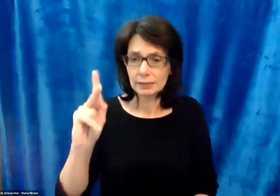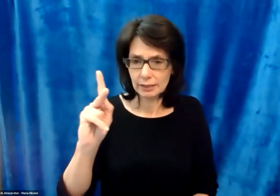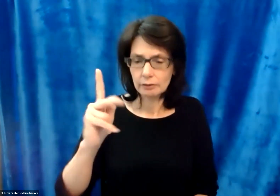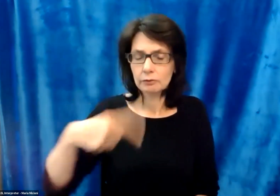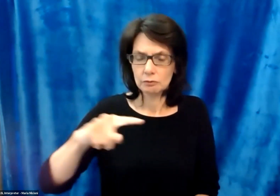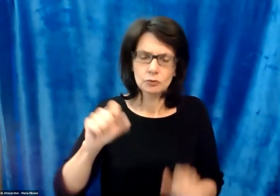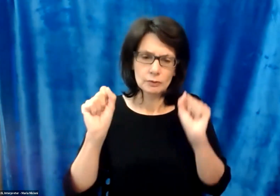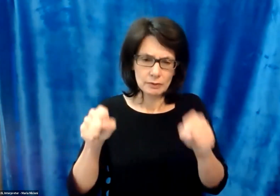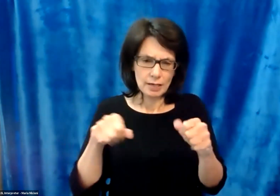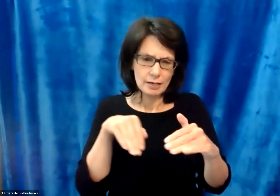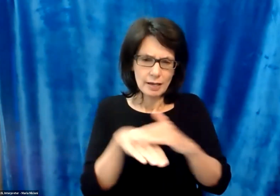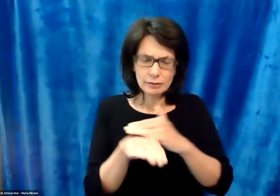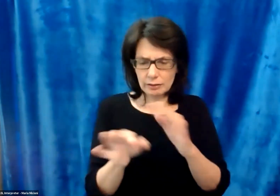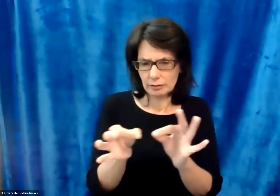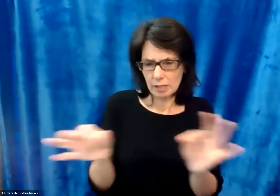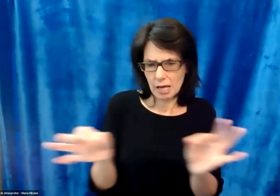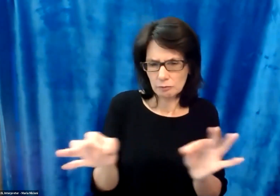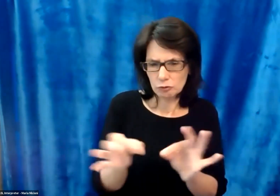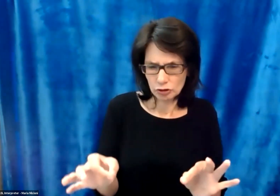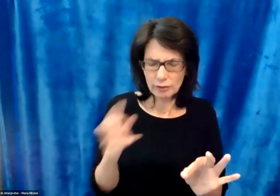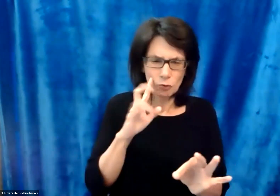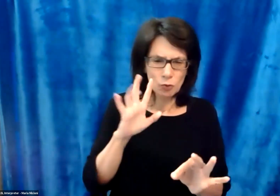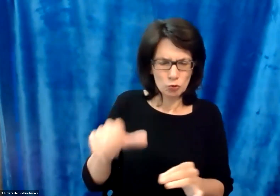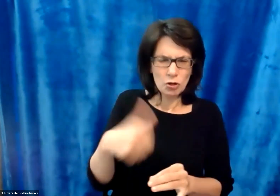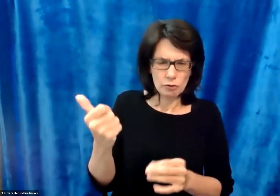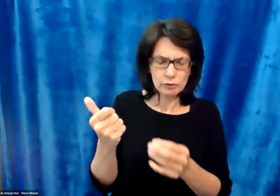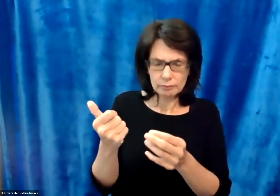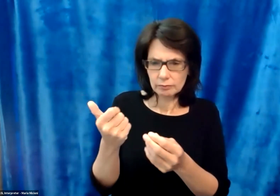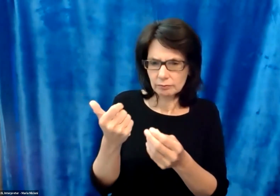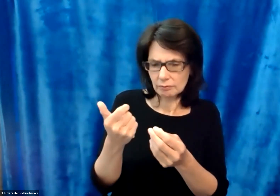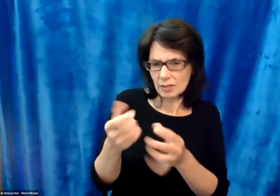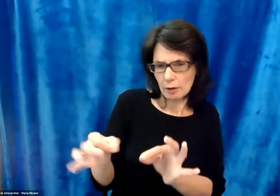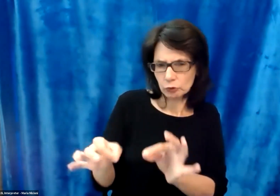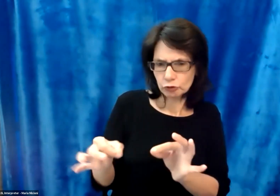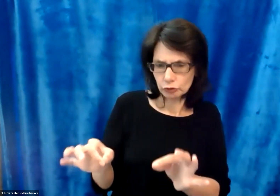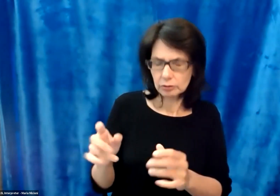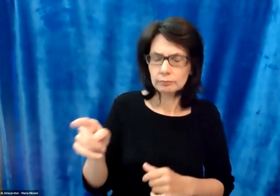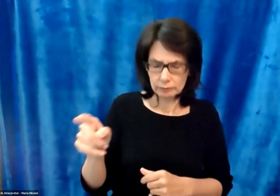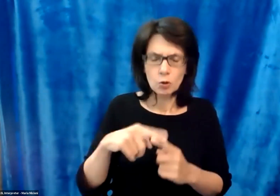Asma Maladwala - UNICEF: The captions in other languages, if you would like to do so, it will be posted in the chat box.